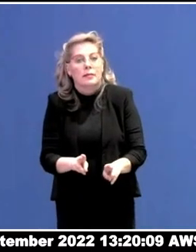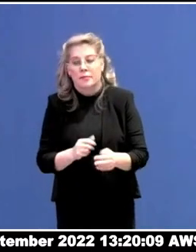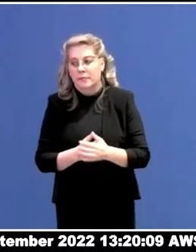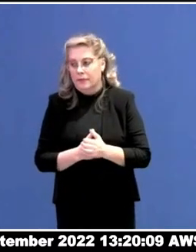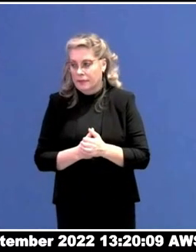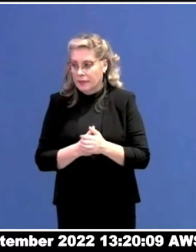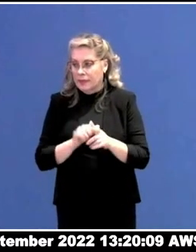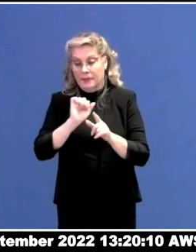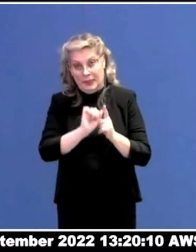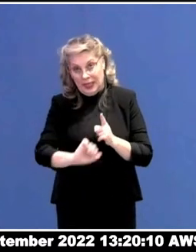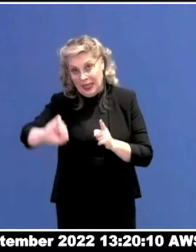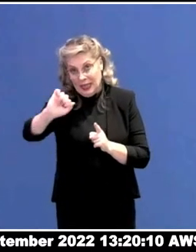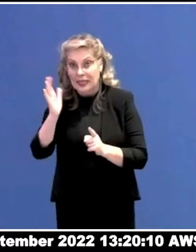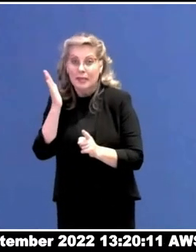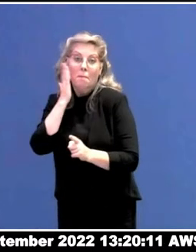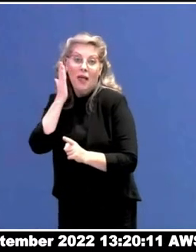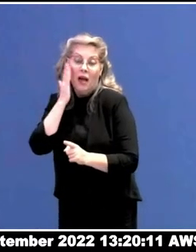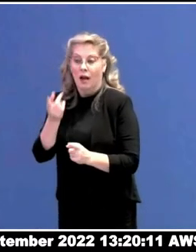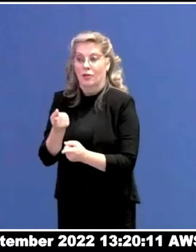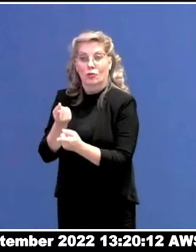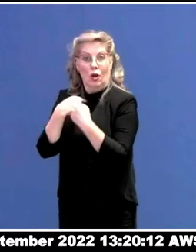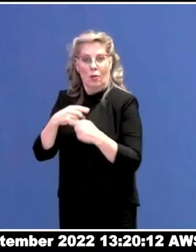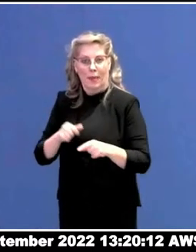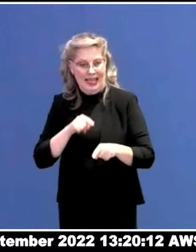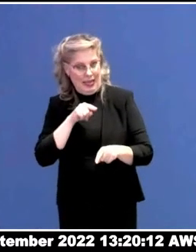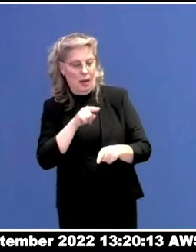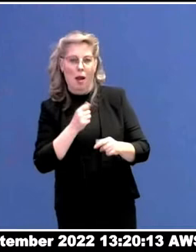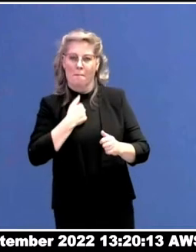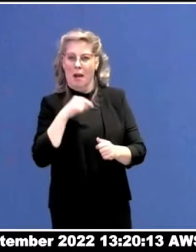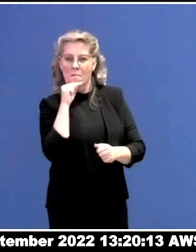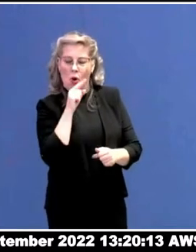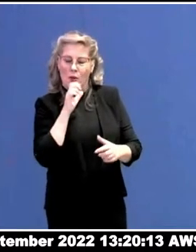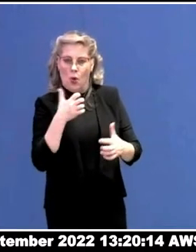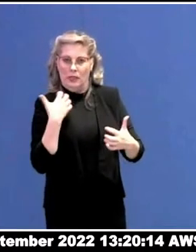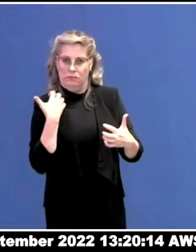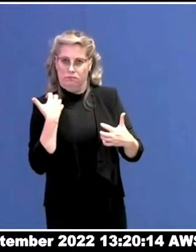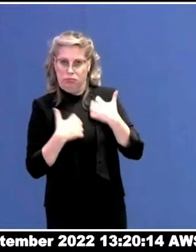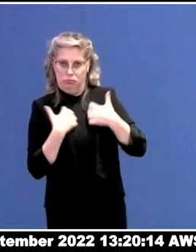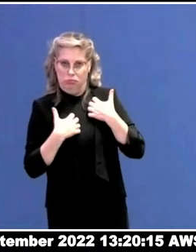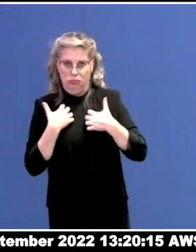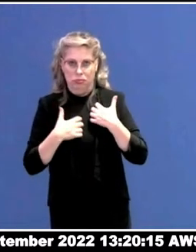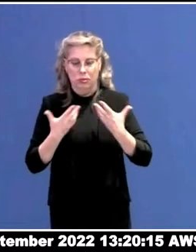his death - but he was looking forward to leaving the custodial system and joining a